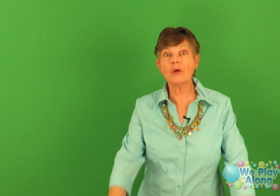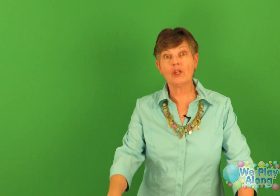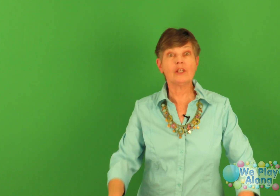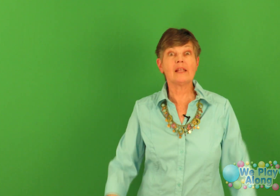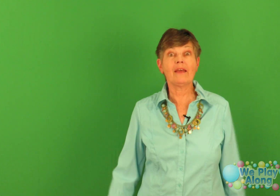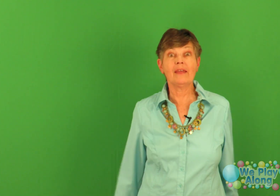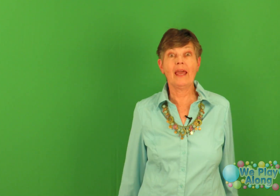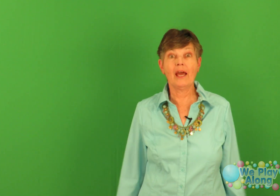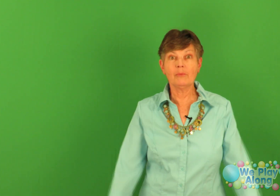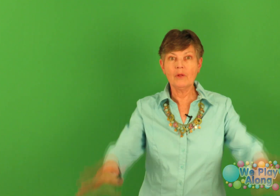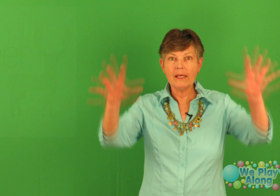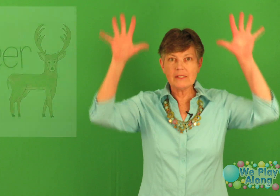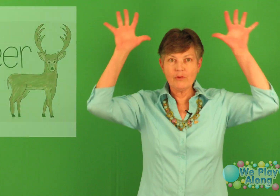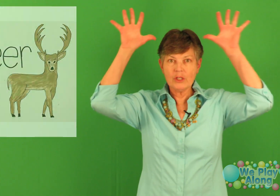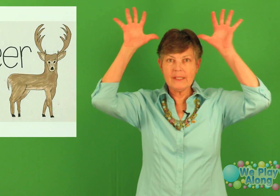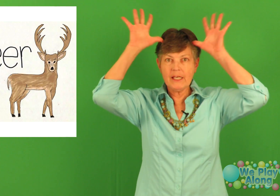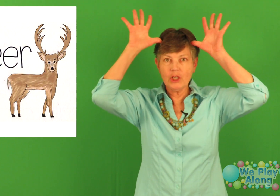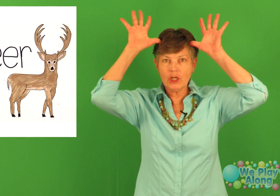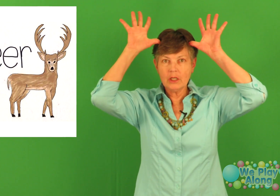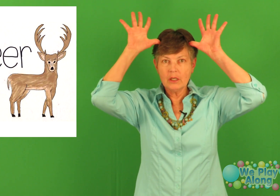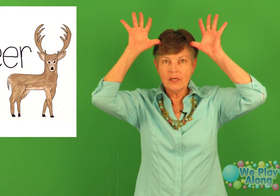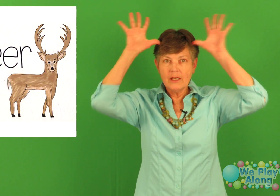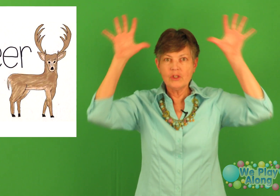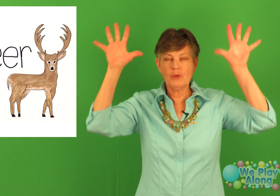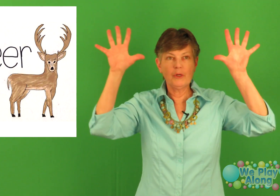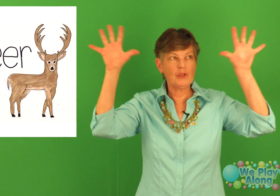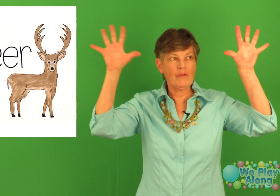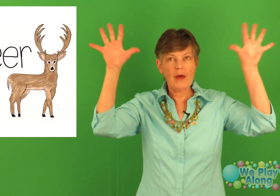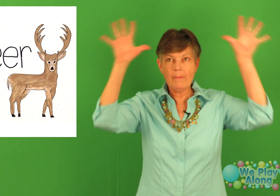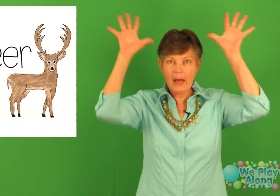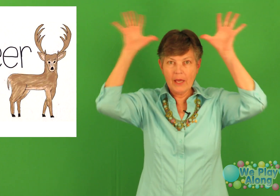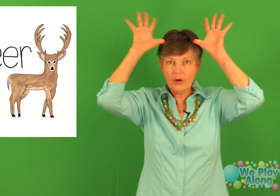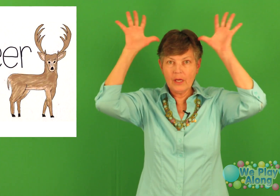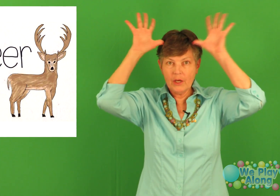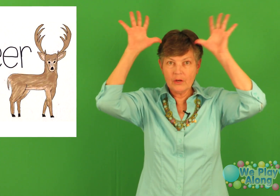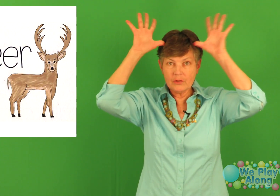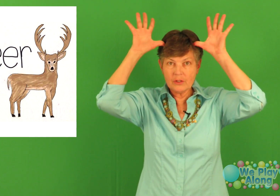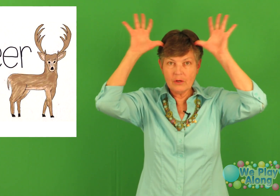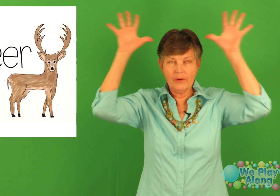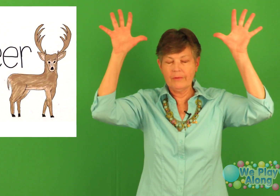one looks like the animal is for deer so you put your thumb by your ears or your